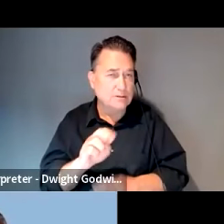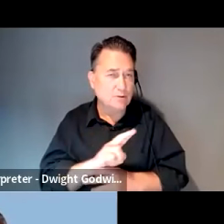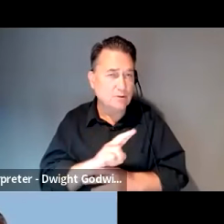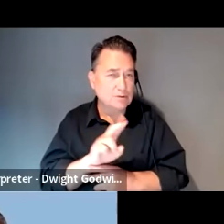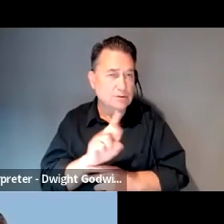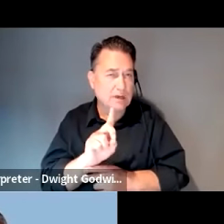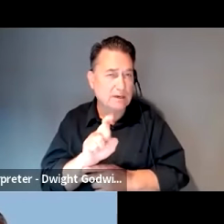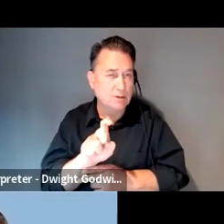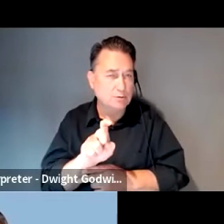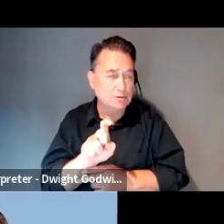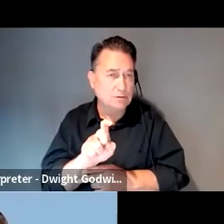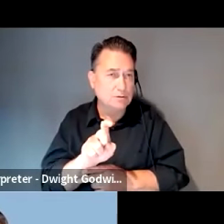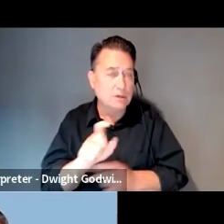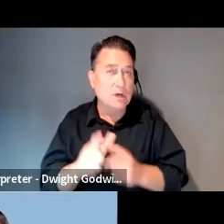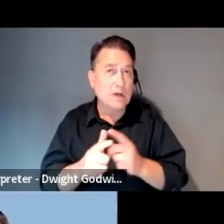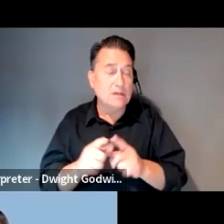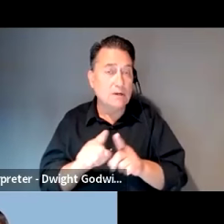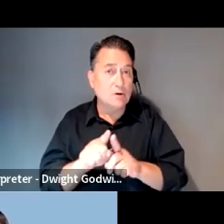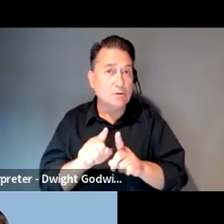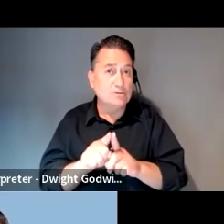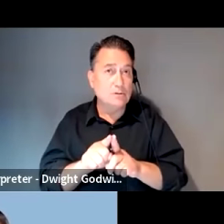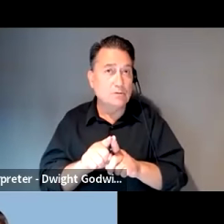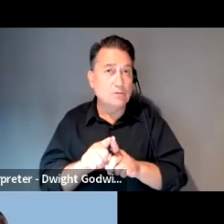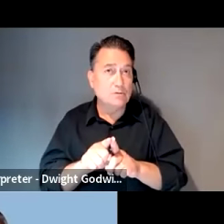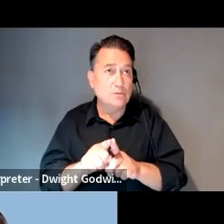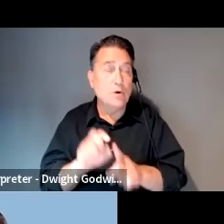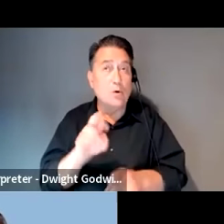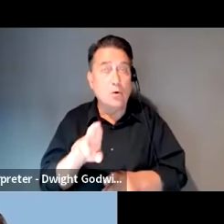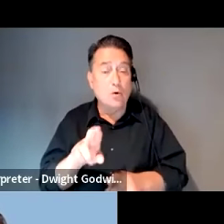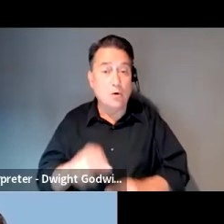and then also, or residential treatment.